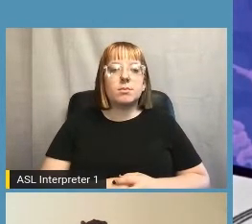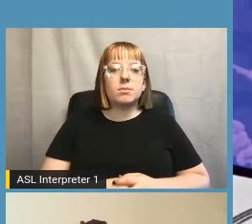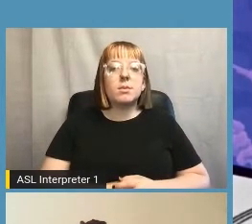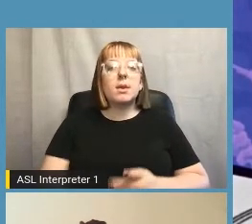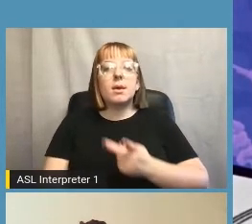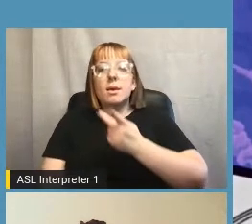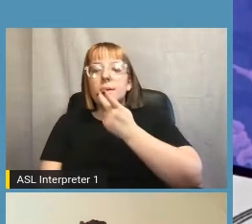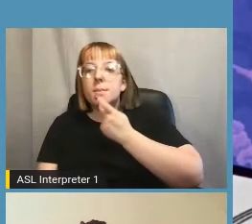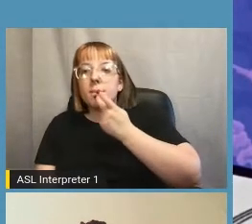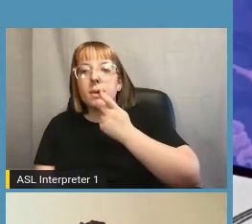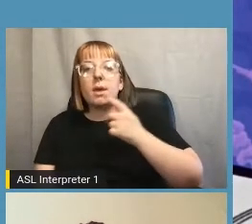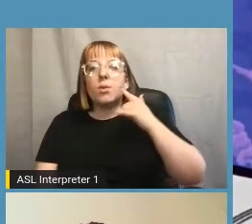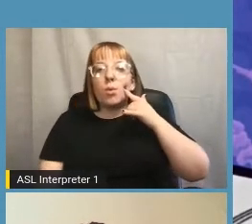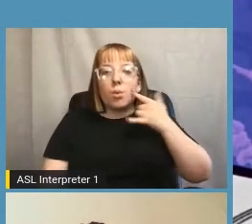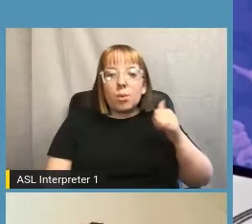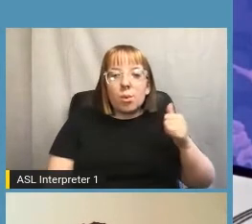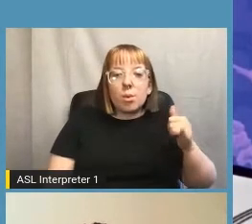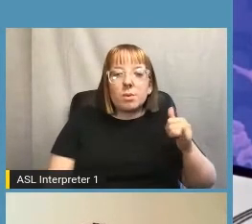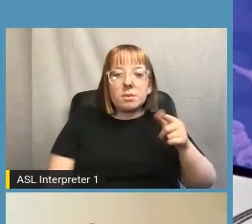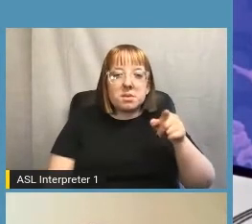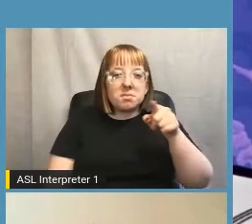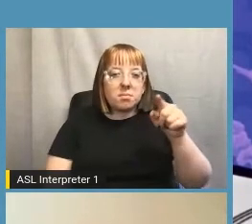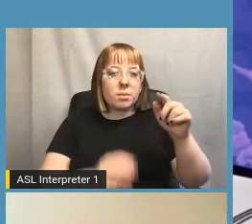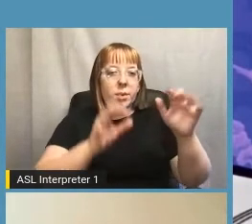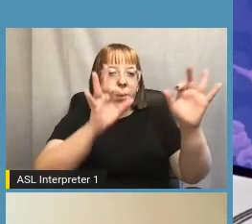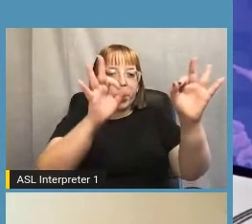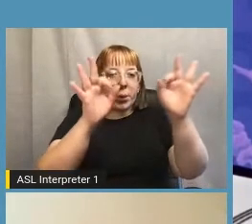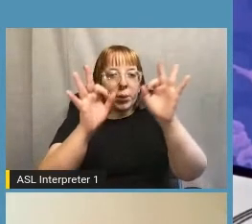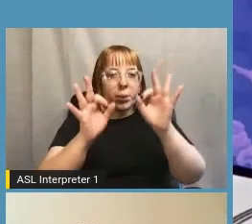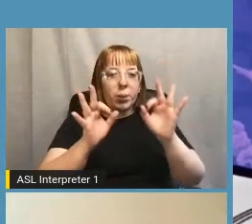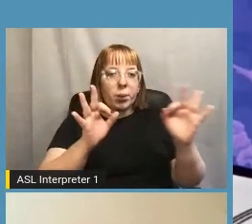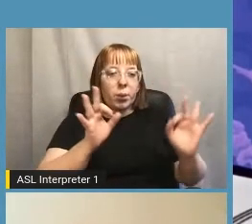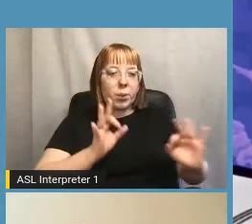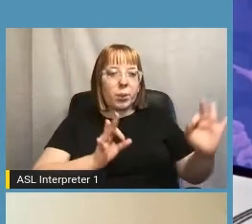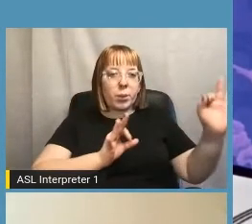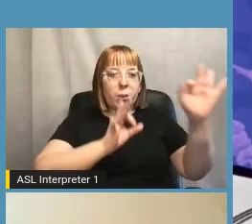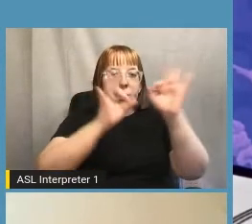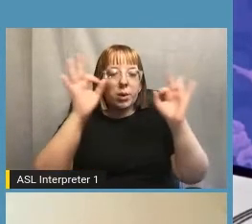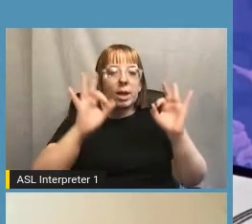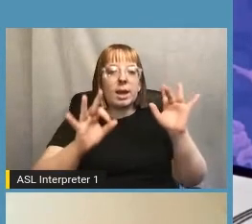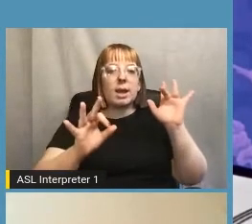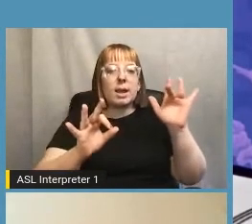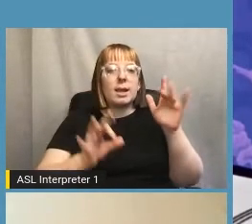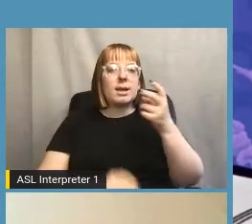and golden um kind of orbs you can click on that teleport you to a different part of the exhibition